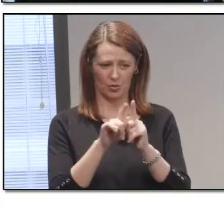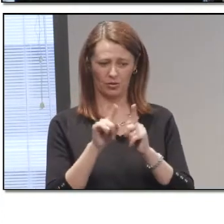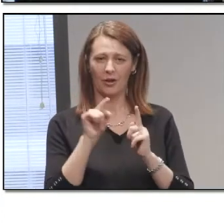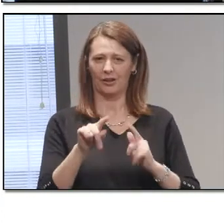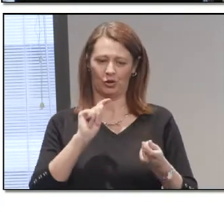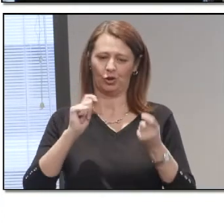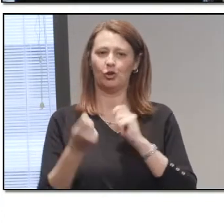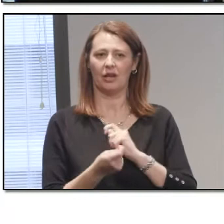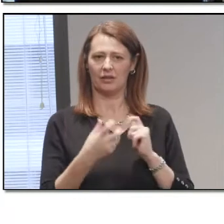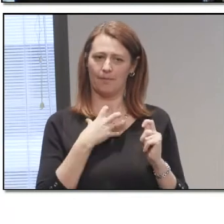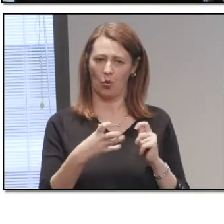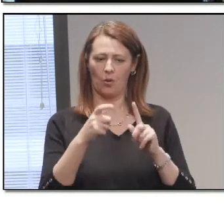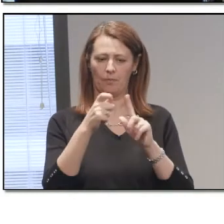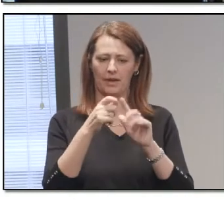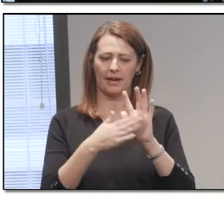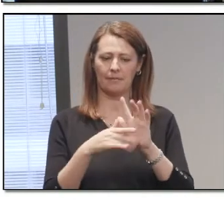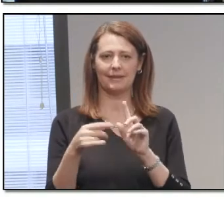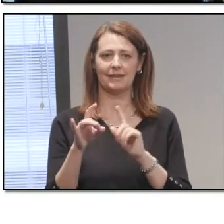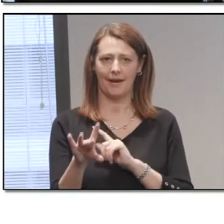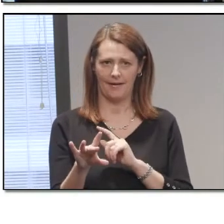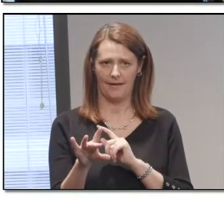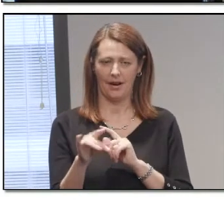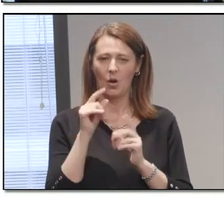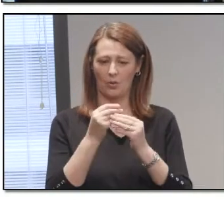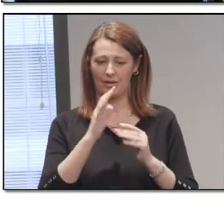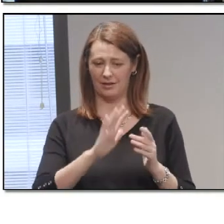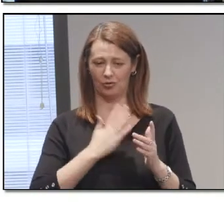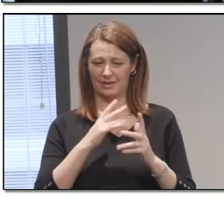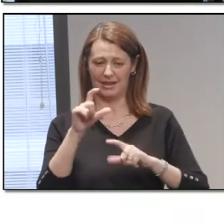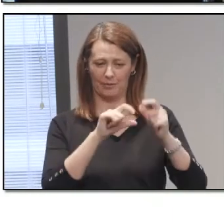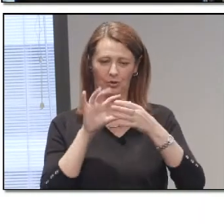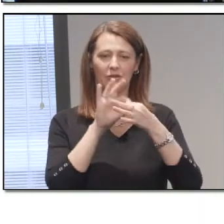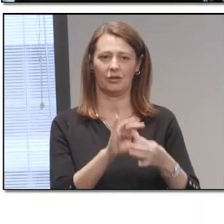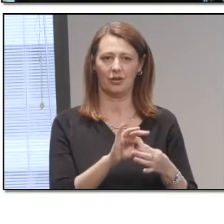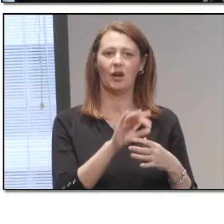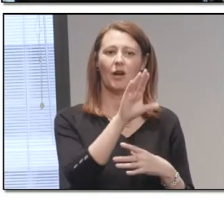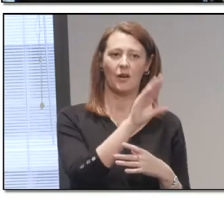see much more PM10 with interesting chemicals associated with it from the use of our roads